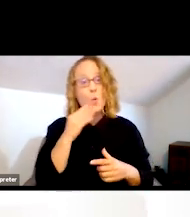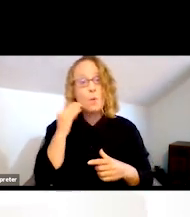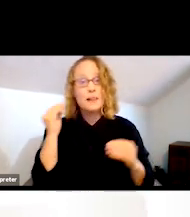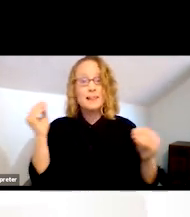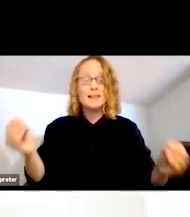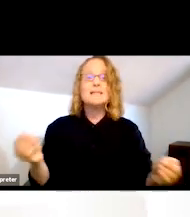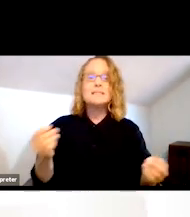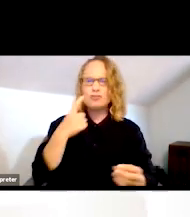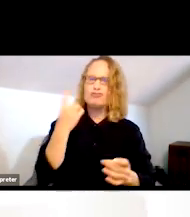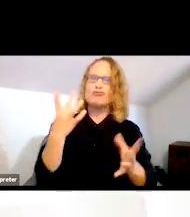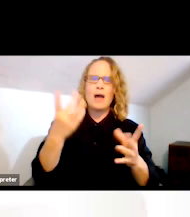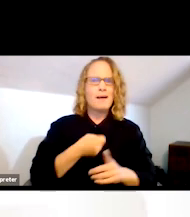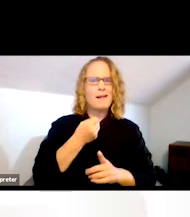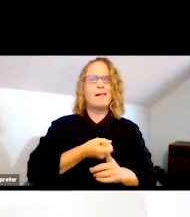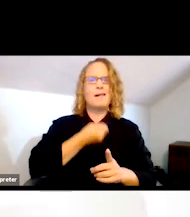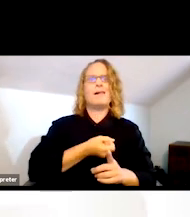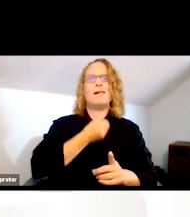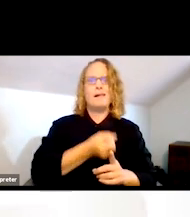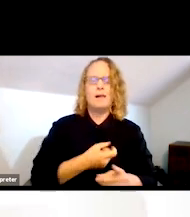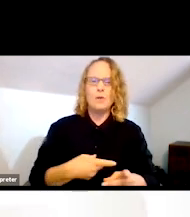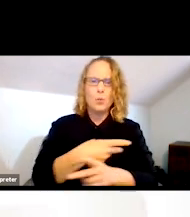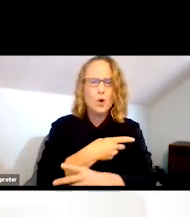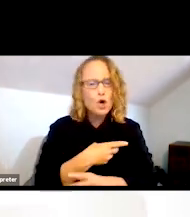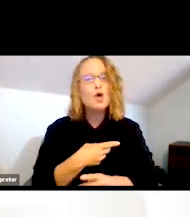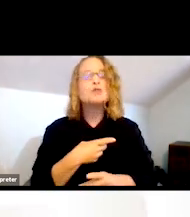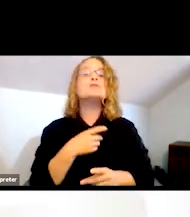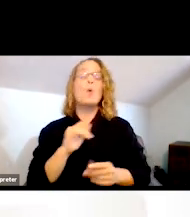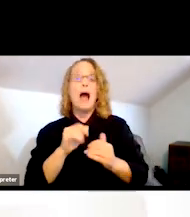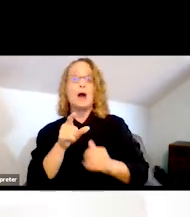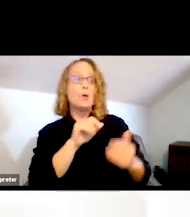but we also put it in context with respect to homelessness